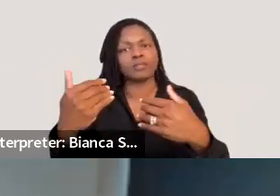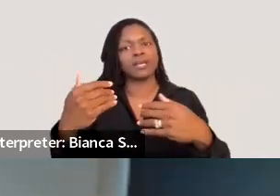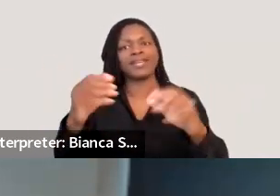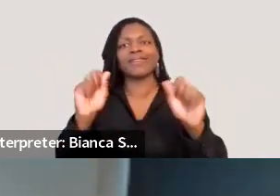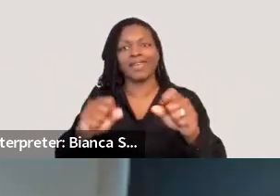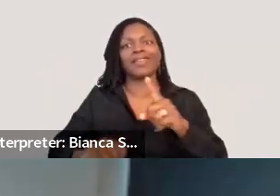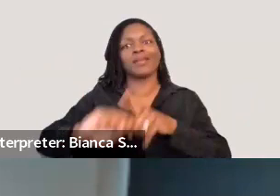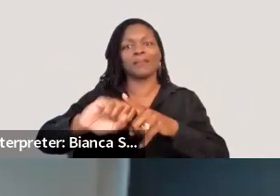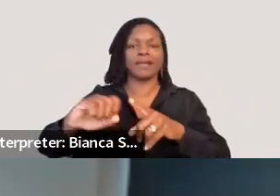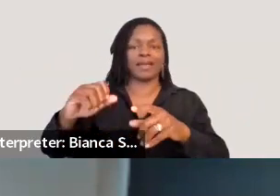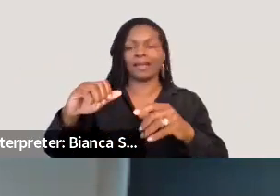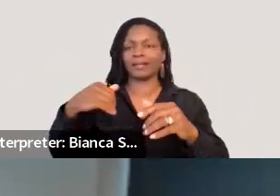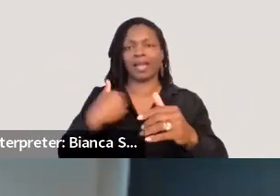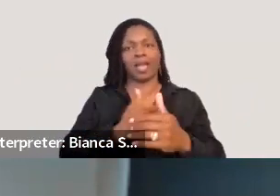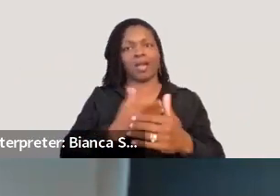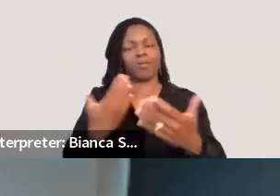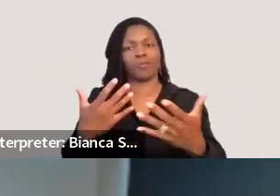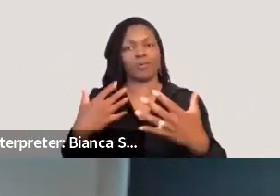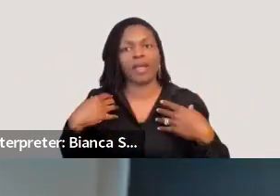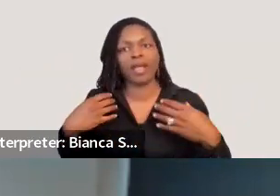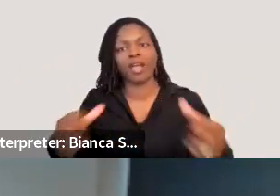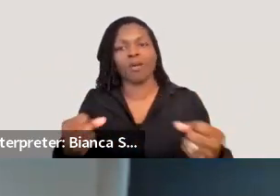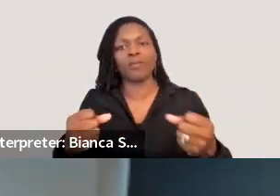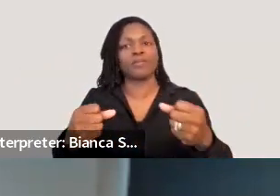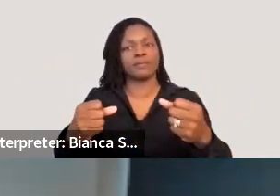Into a healthier state by 2030.